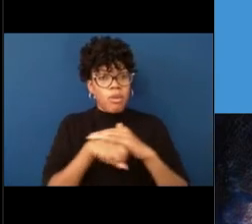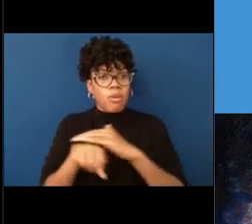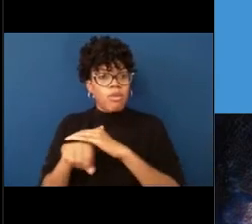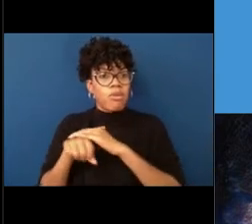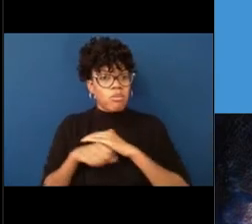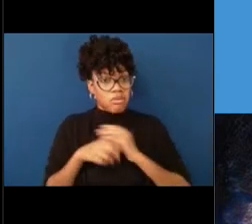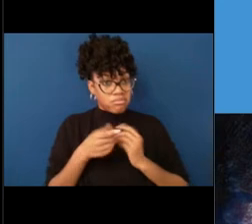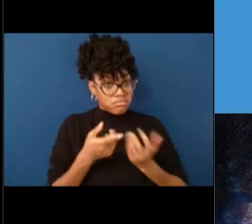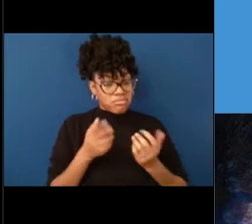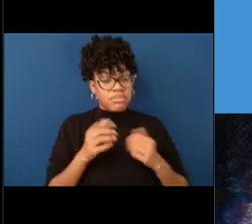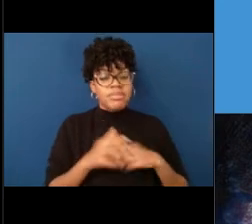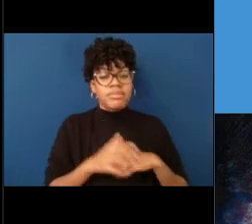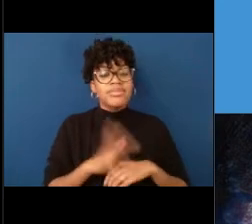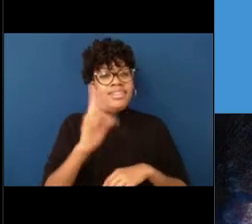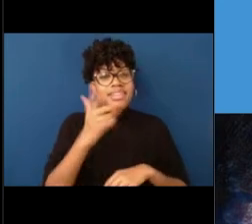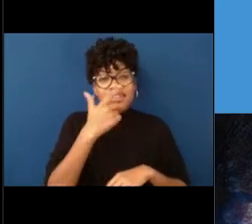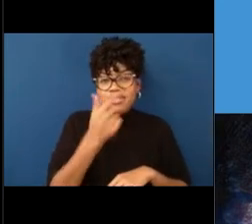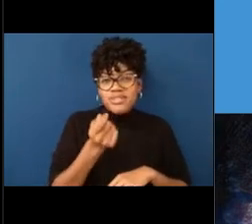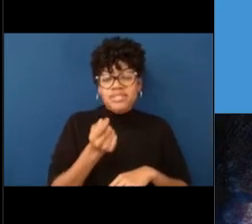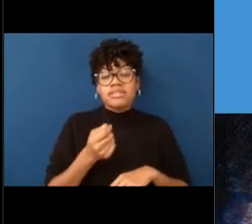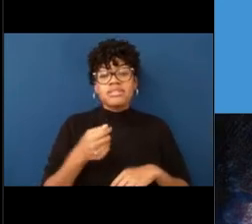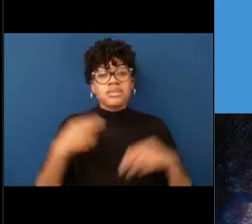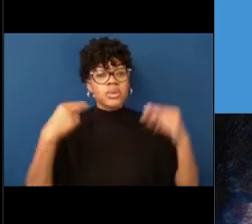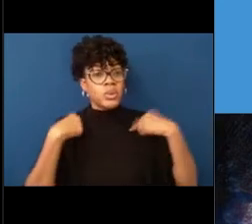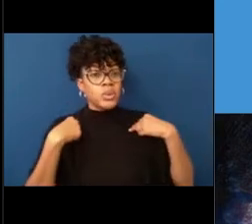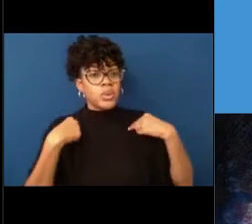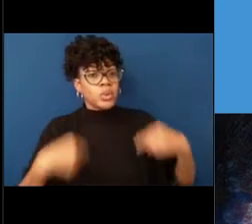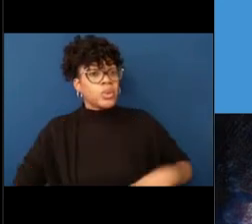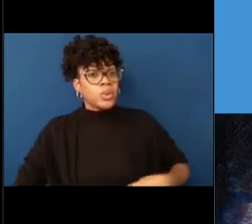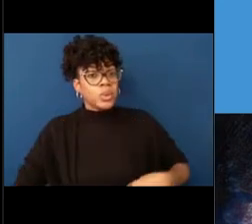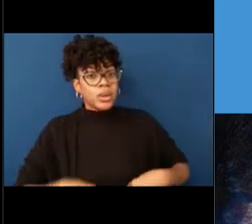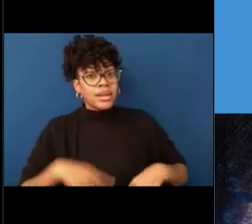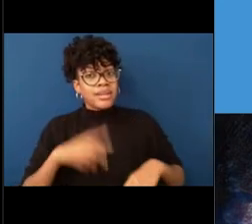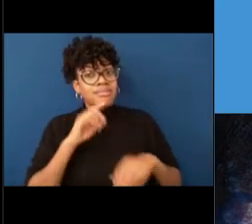is that humans are born halfway through the story